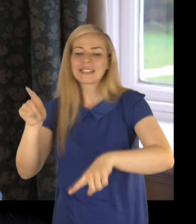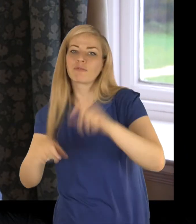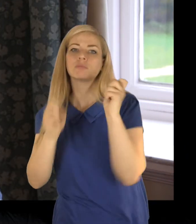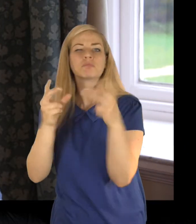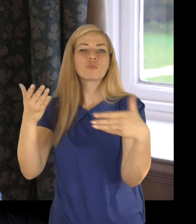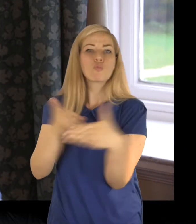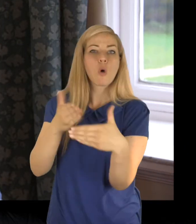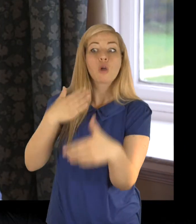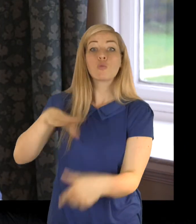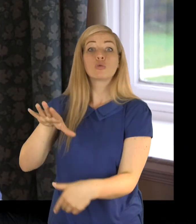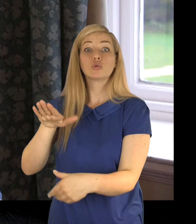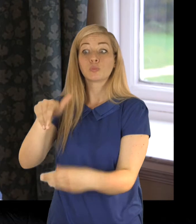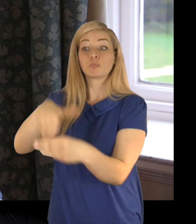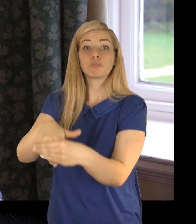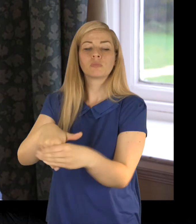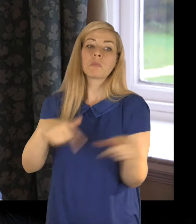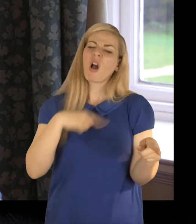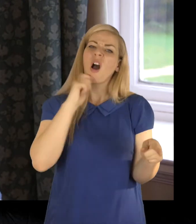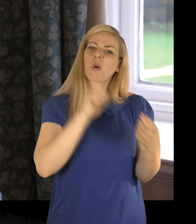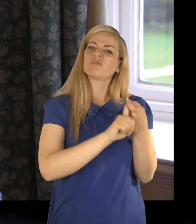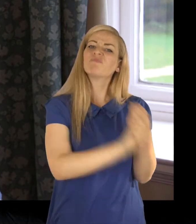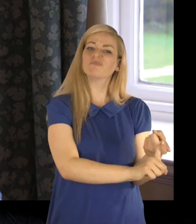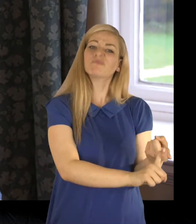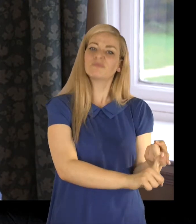Daniel: I might stick with that one at the moment.